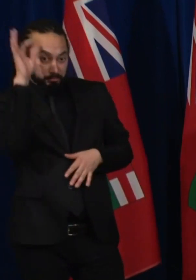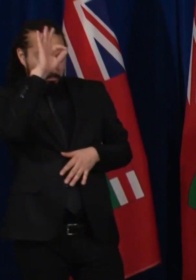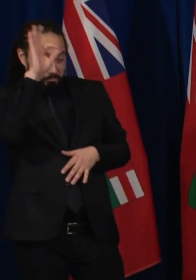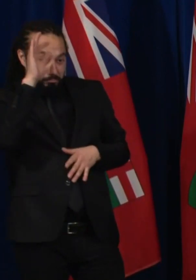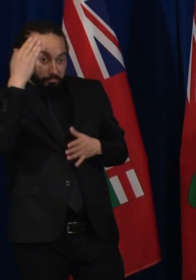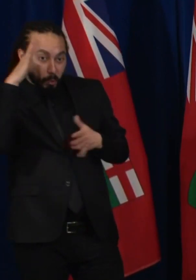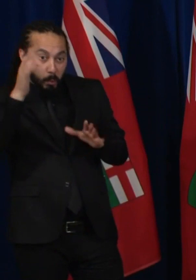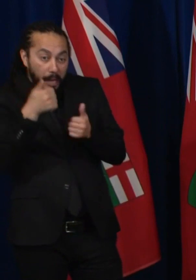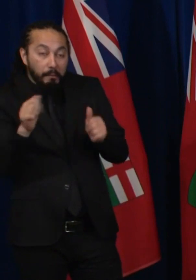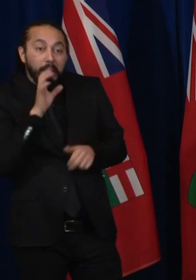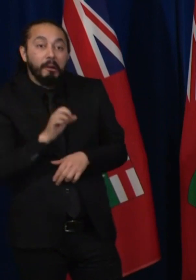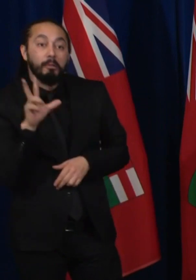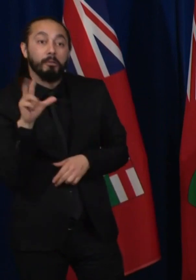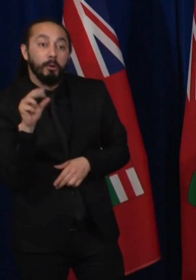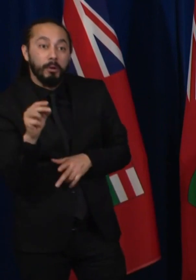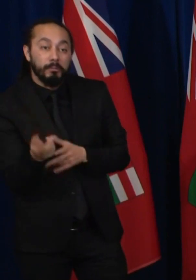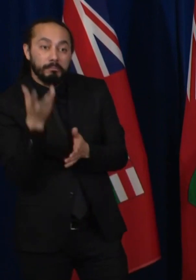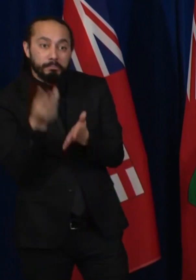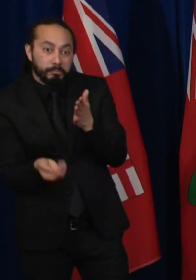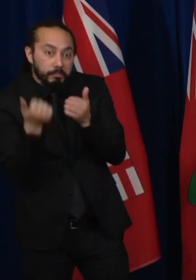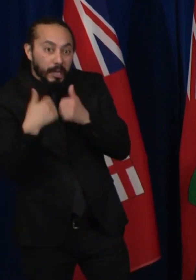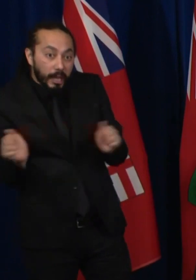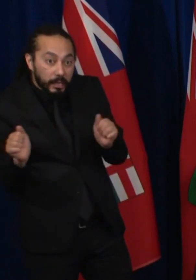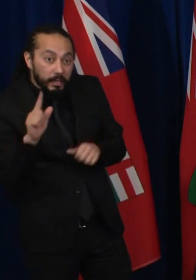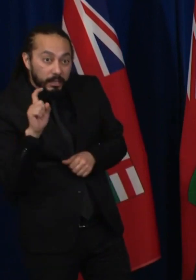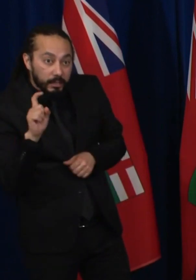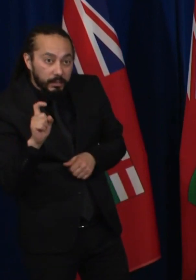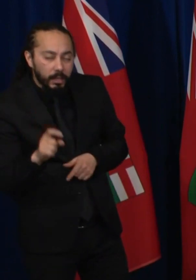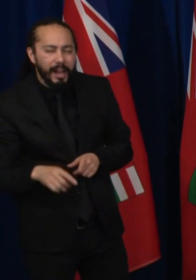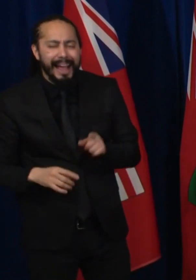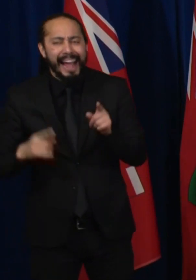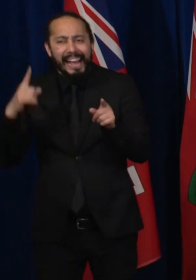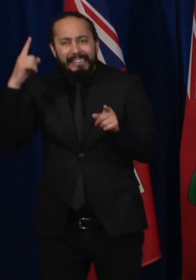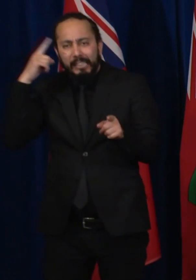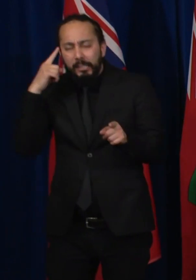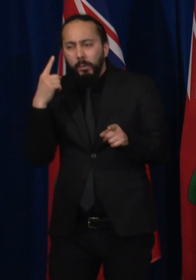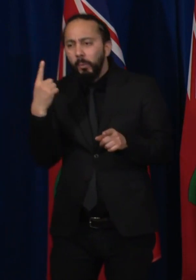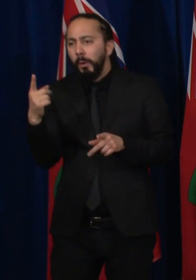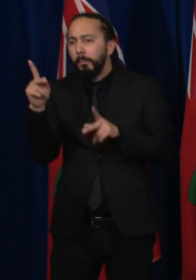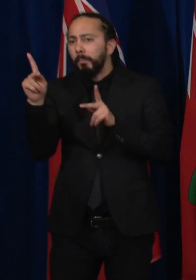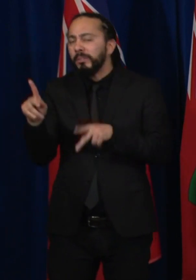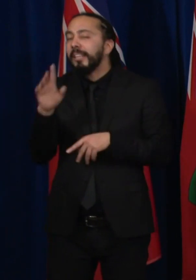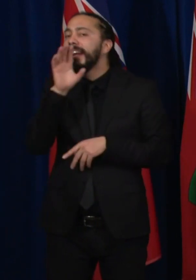passing in their thirties? I believe there is one person who is in their forties that